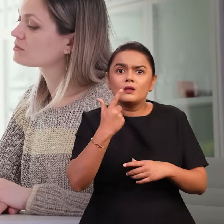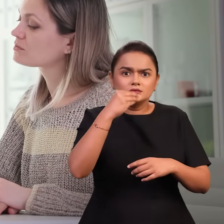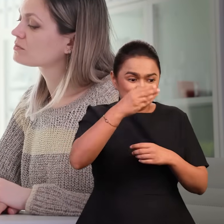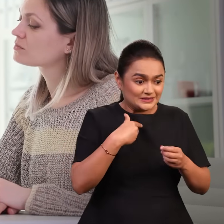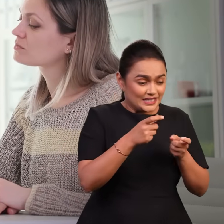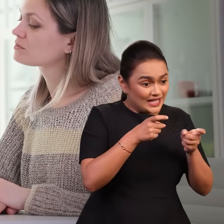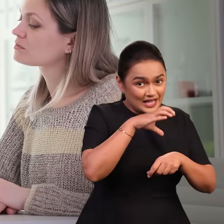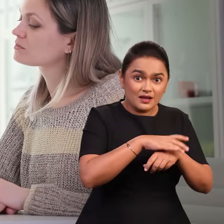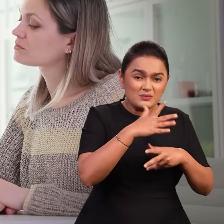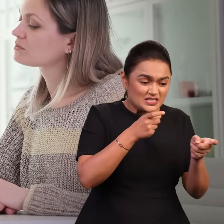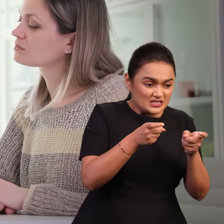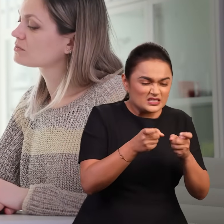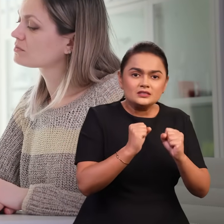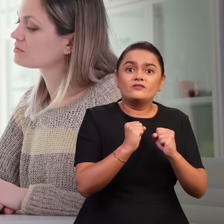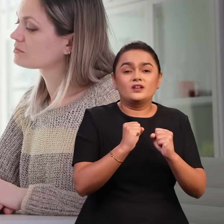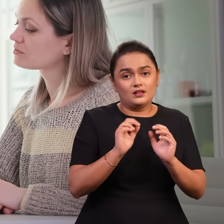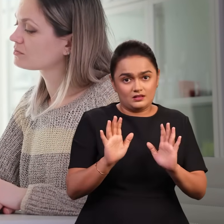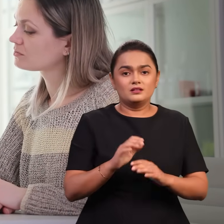and sometimes management can be difficult.